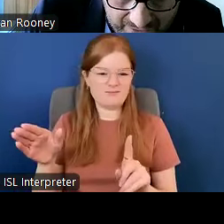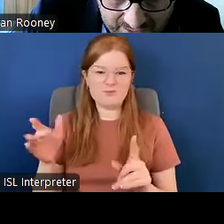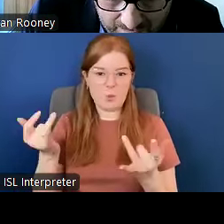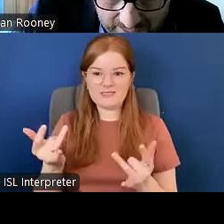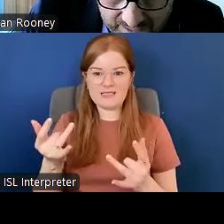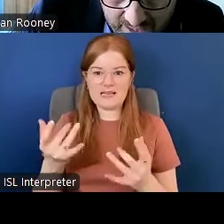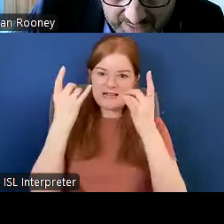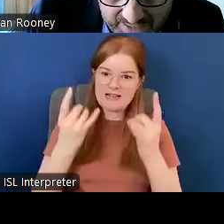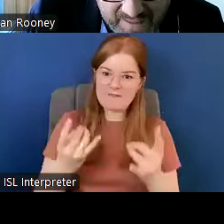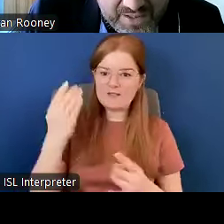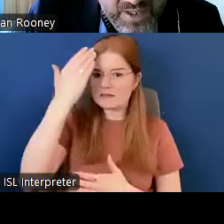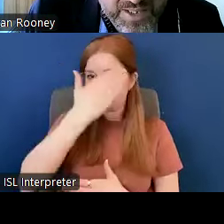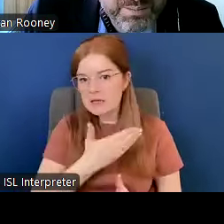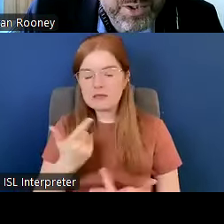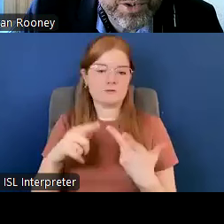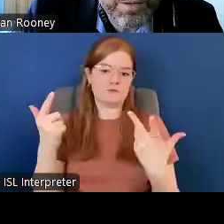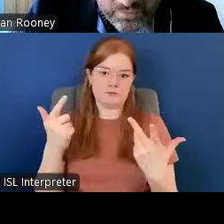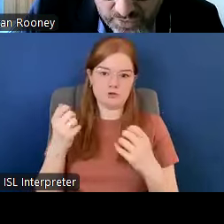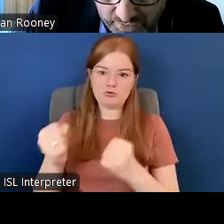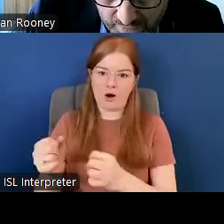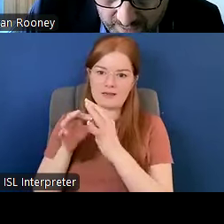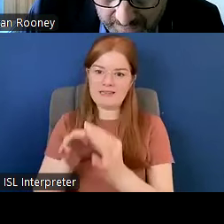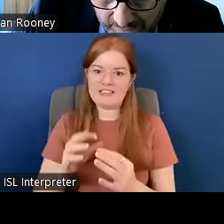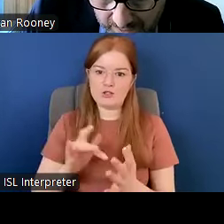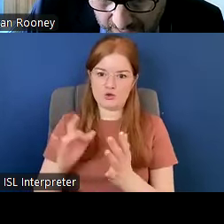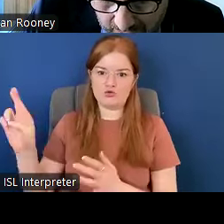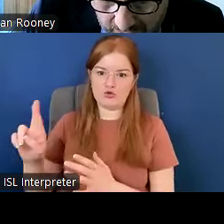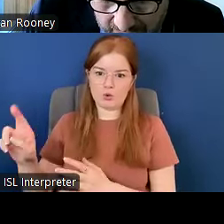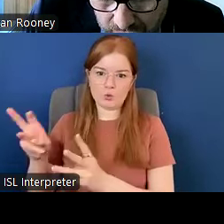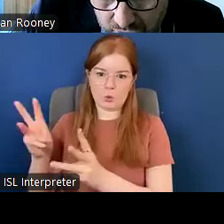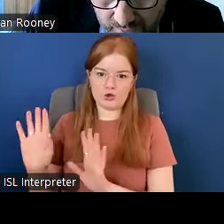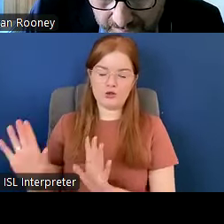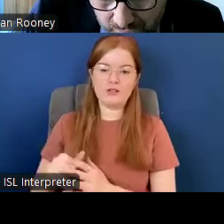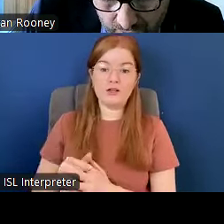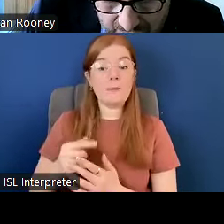heavy somberness that characterized much of Rouault's work, "like Rouault," wrote